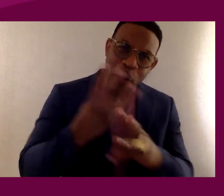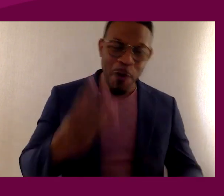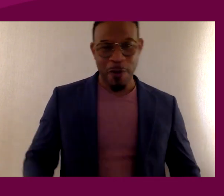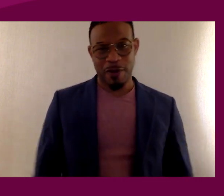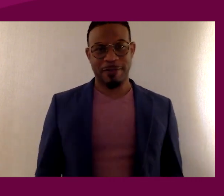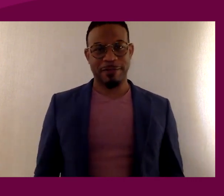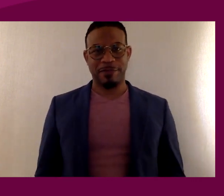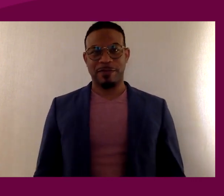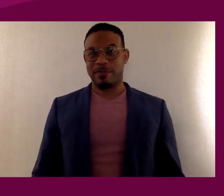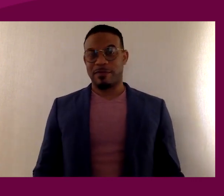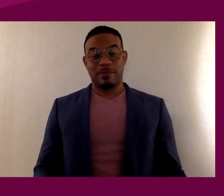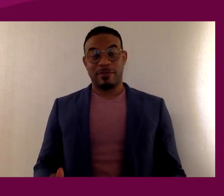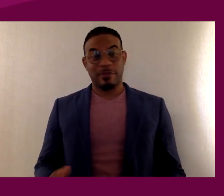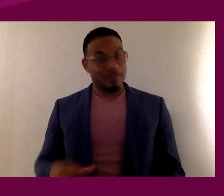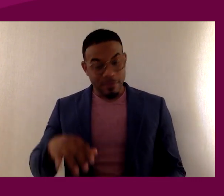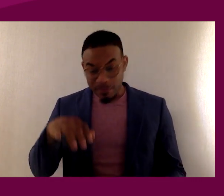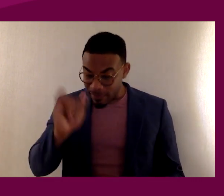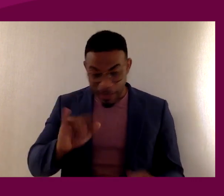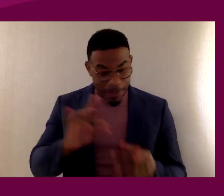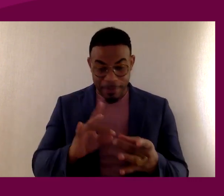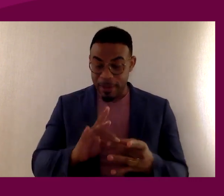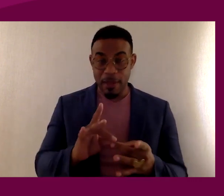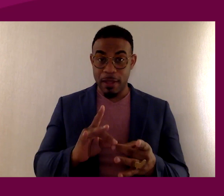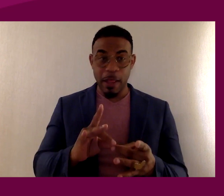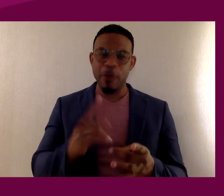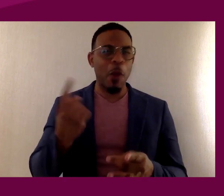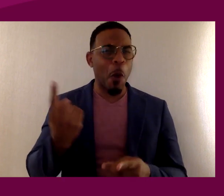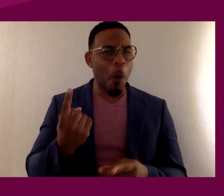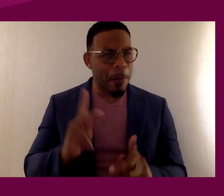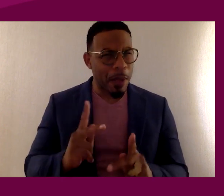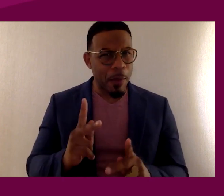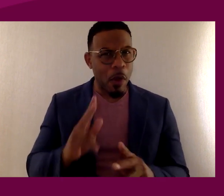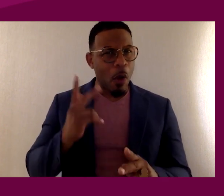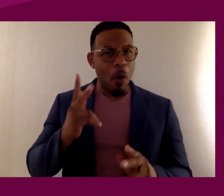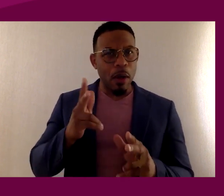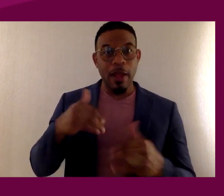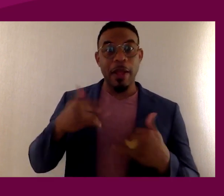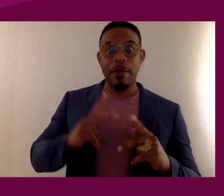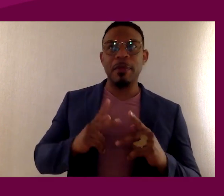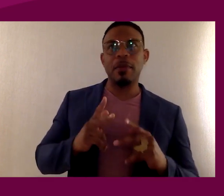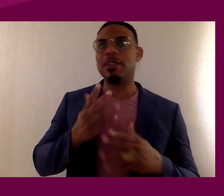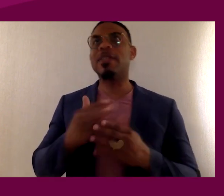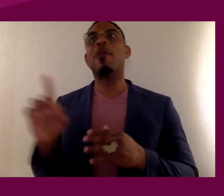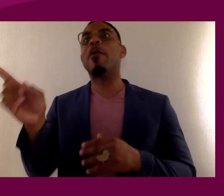they wanted to do to make a better world. And that message, there was always people,